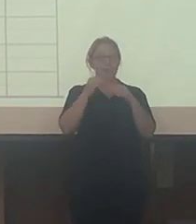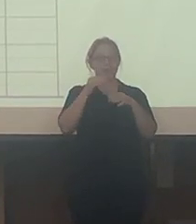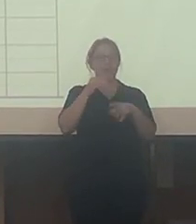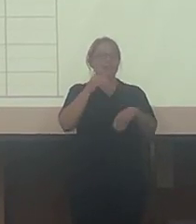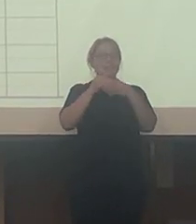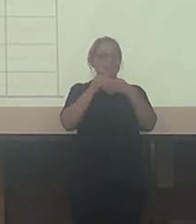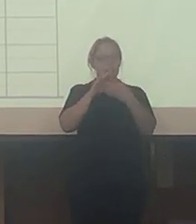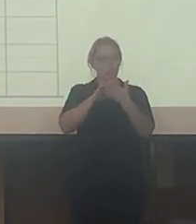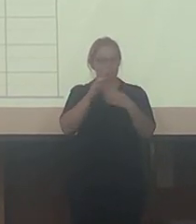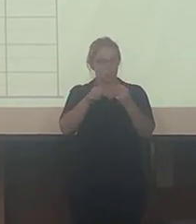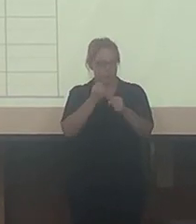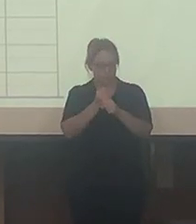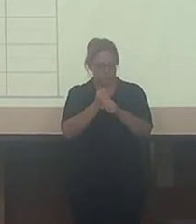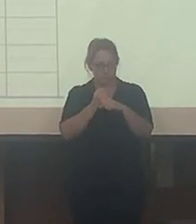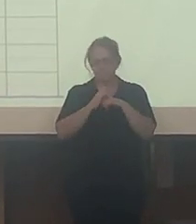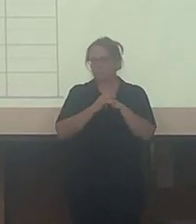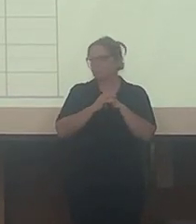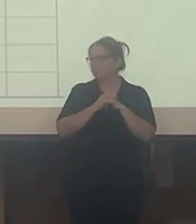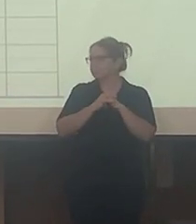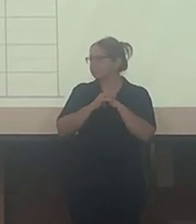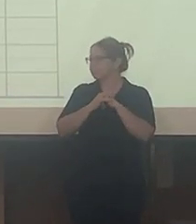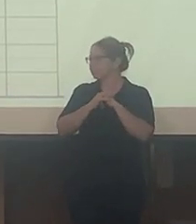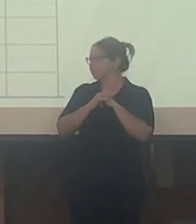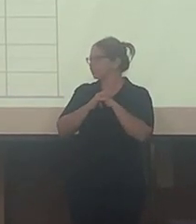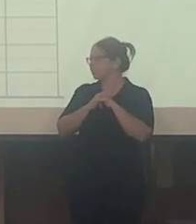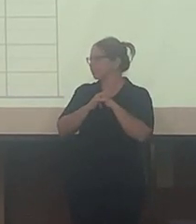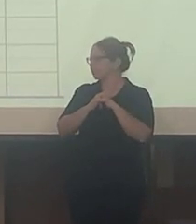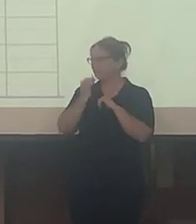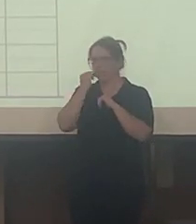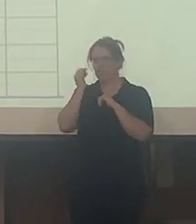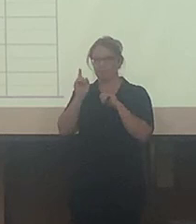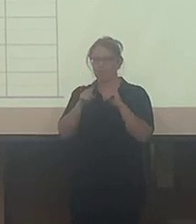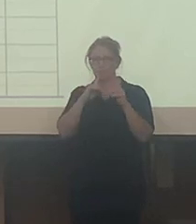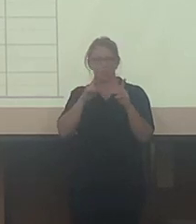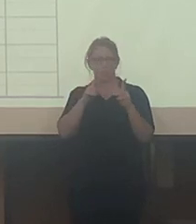right because if they're just keeping you know hitting it out of the park on social skills and